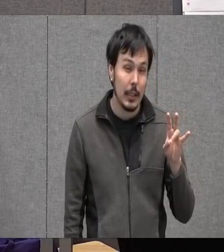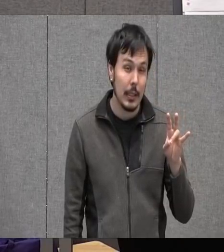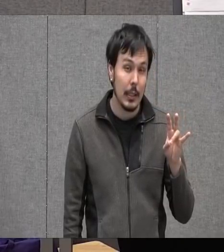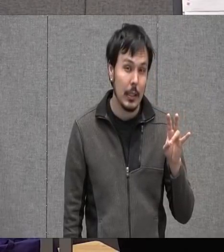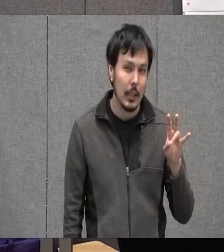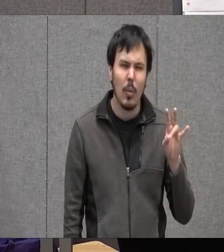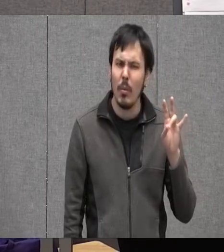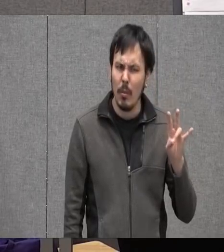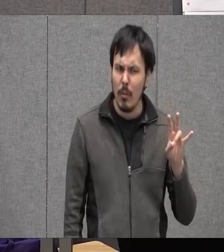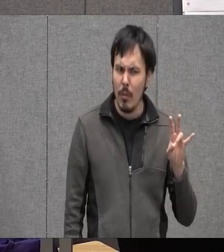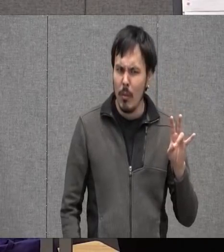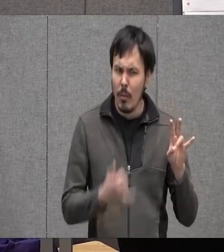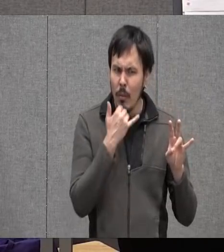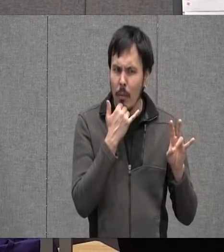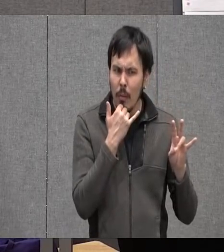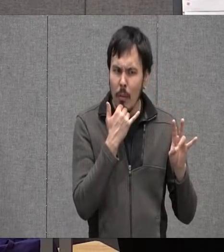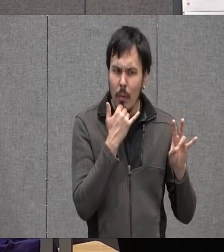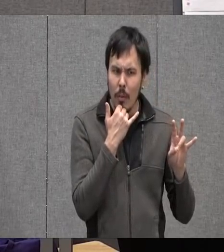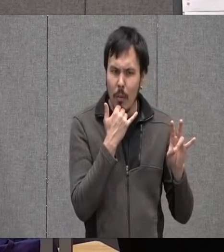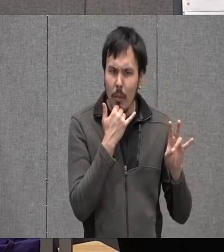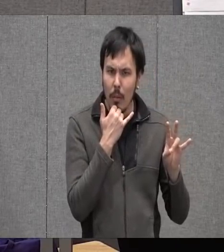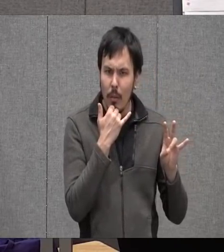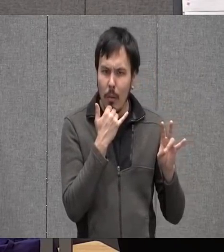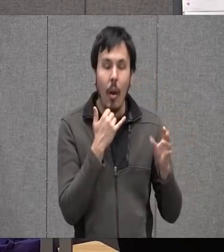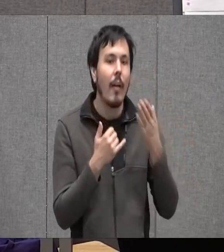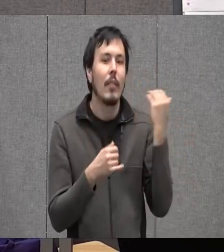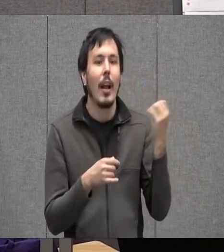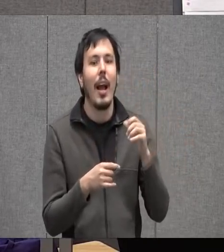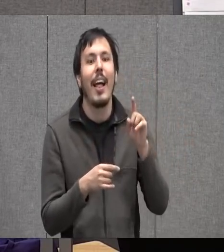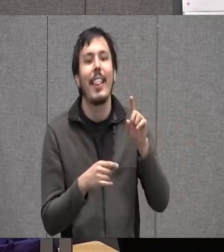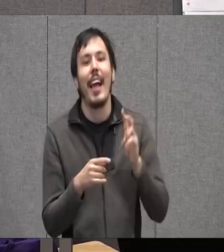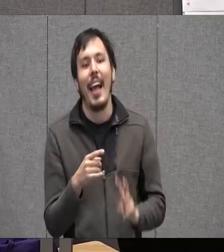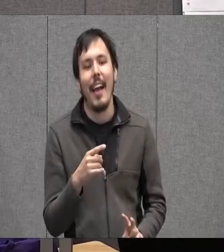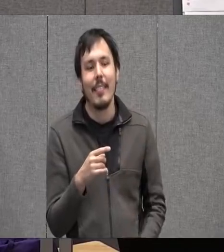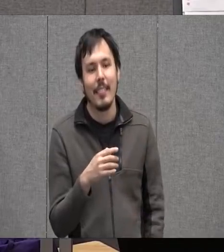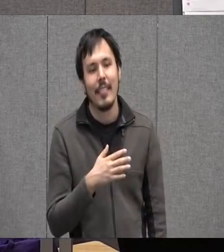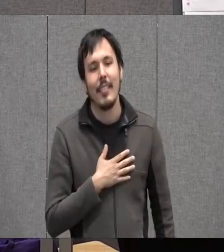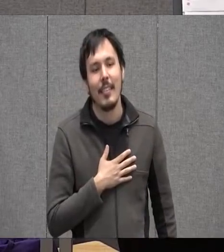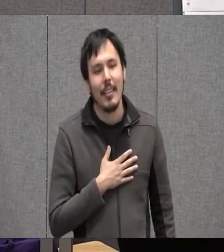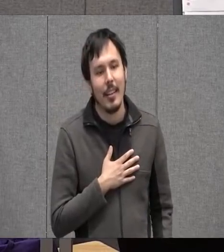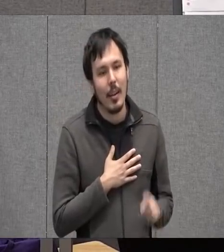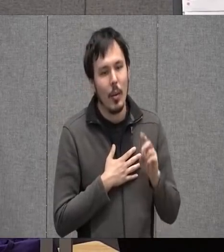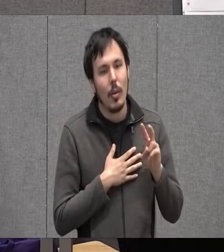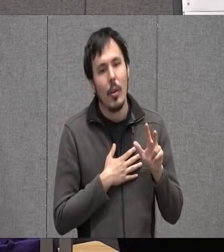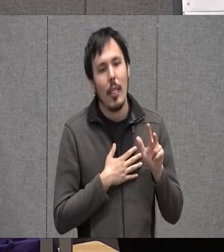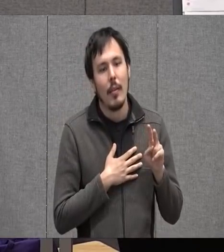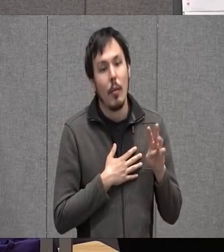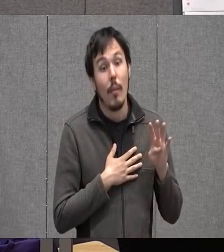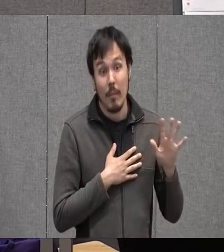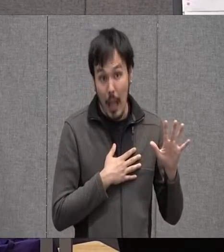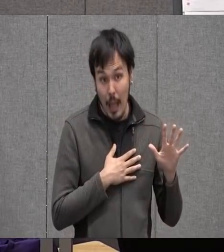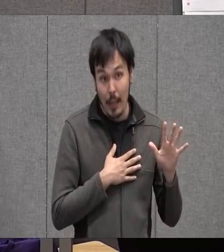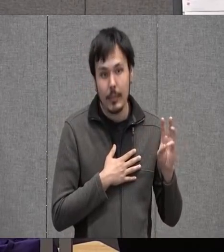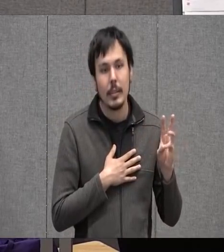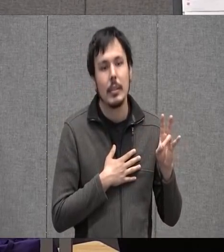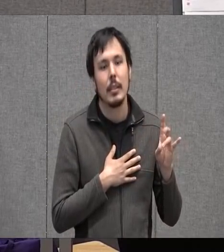Wait, did I do this wrong? Oh, I forgot to count the half. One, two, three, four, five, six, seven, eight.